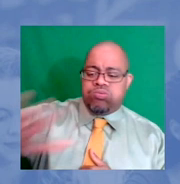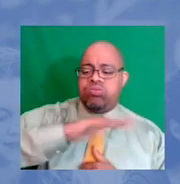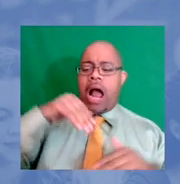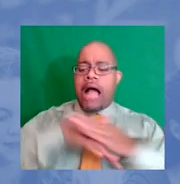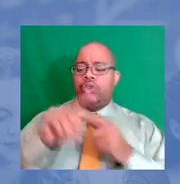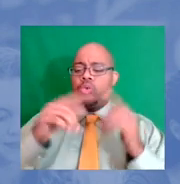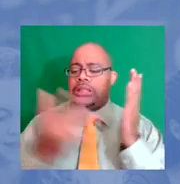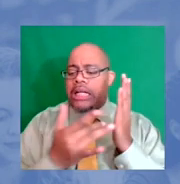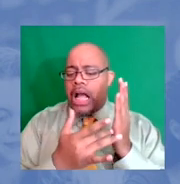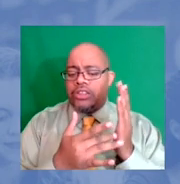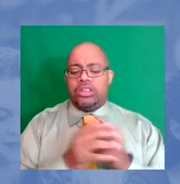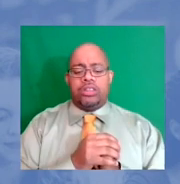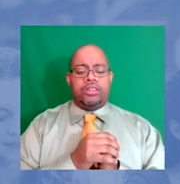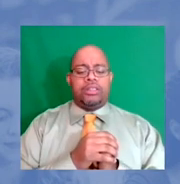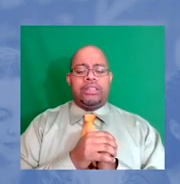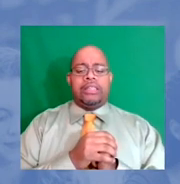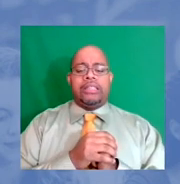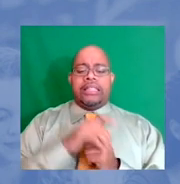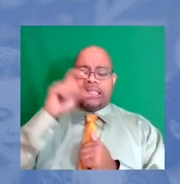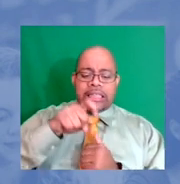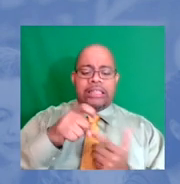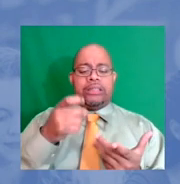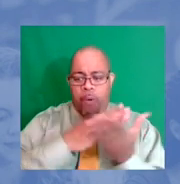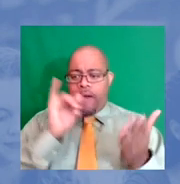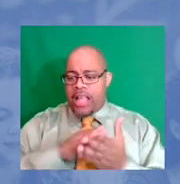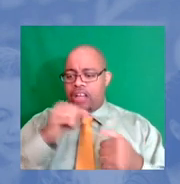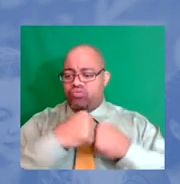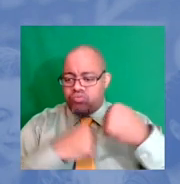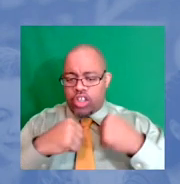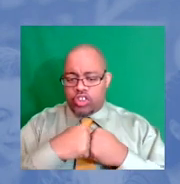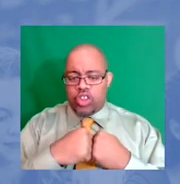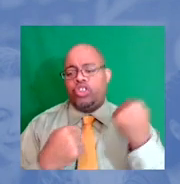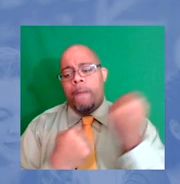PART OF THAT INFRASTRUCTURE OF SUPPORT THAT OUR SCHOOLS ARE RECEIVING.